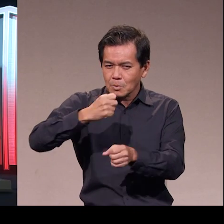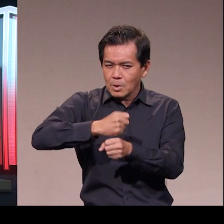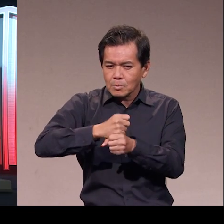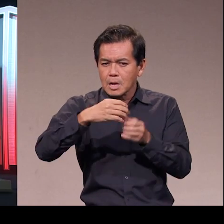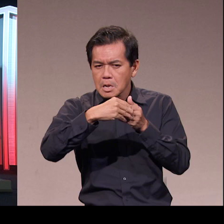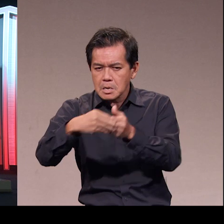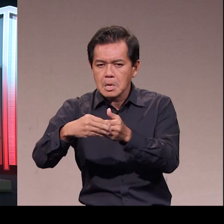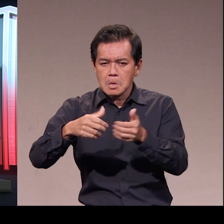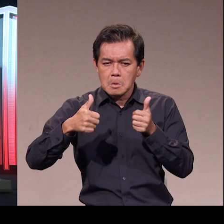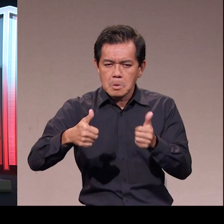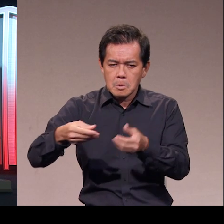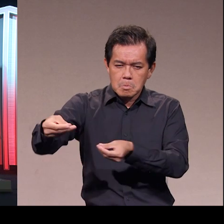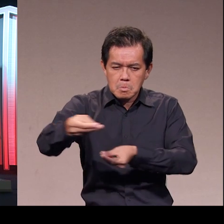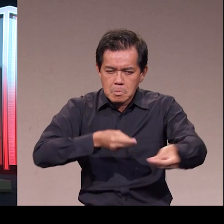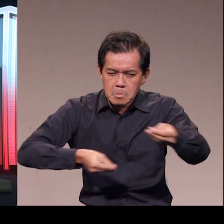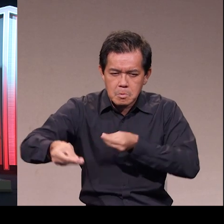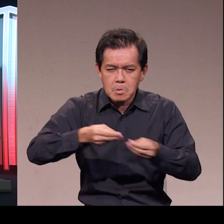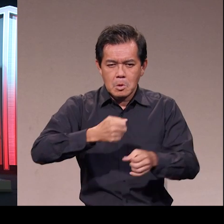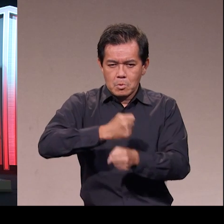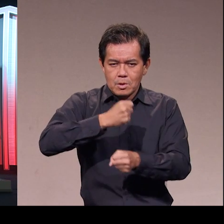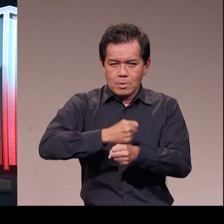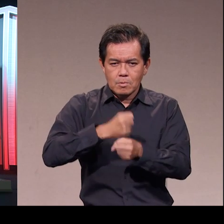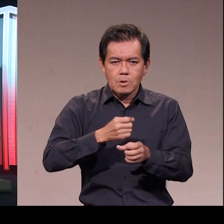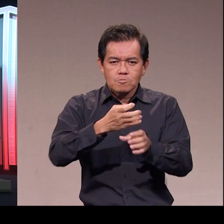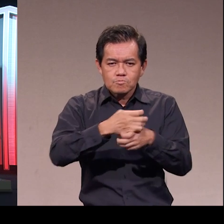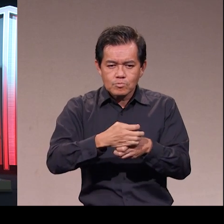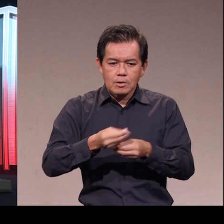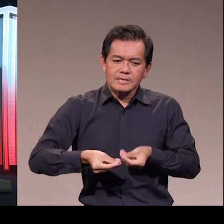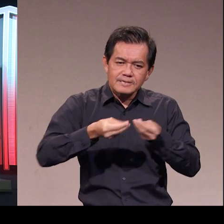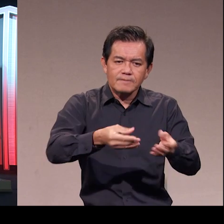driving economic development and creating jobs.